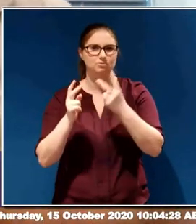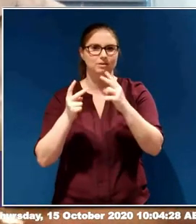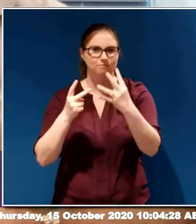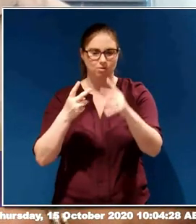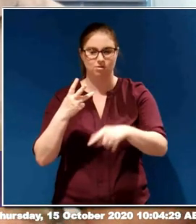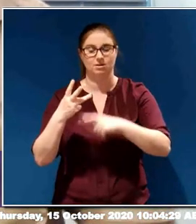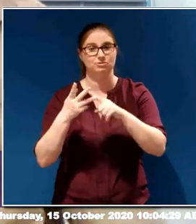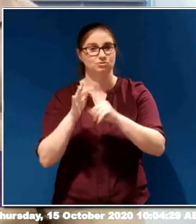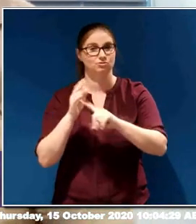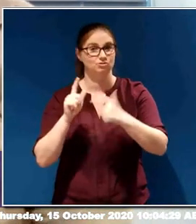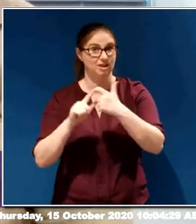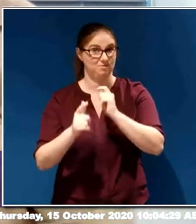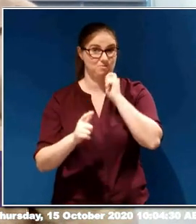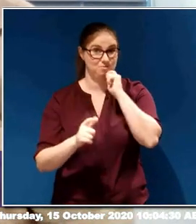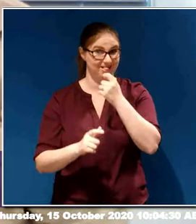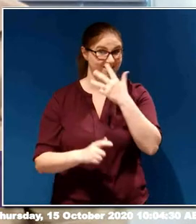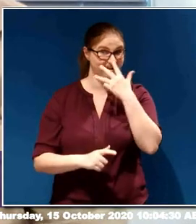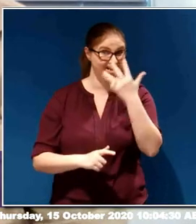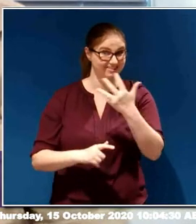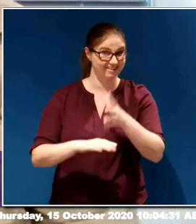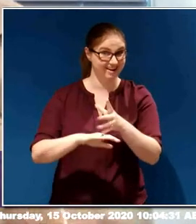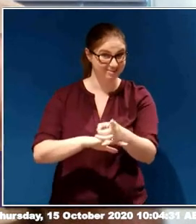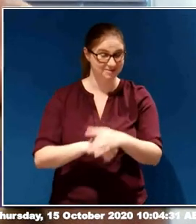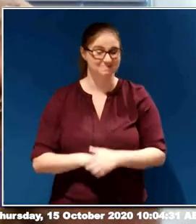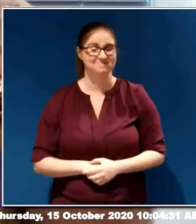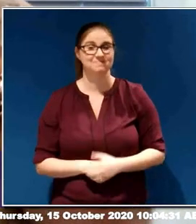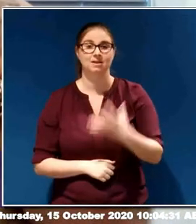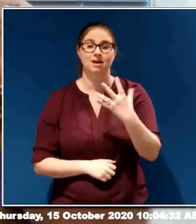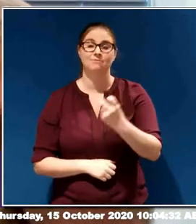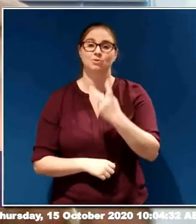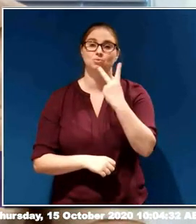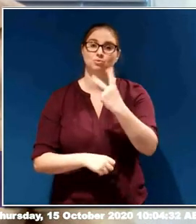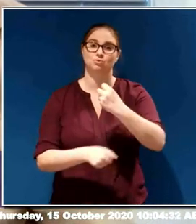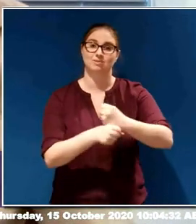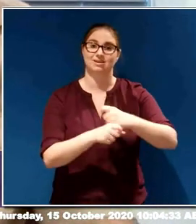We have two granddaughters and a new little bub that's due tomorrow,